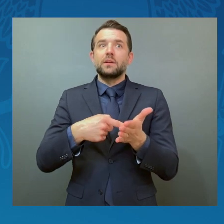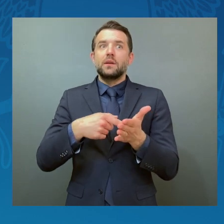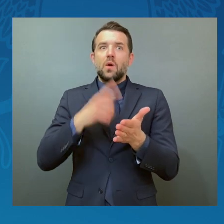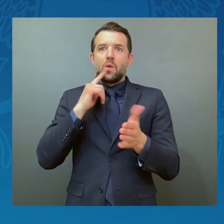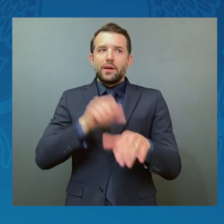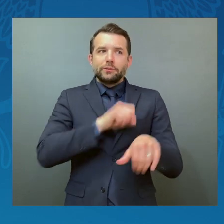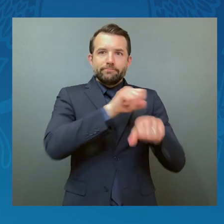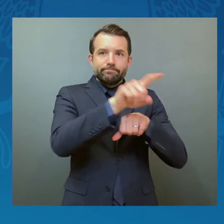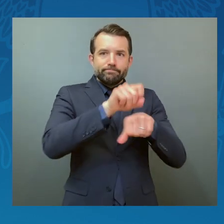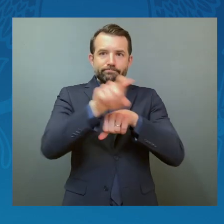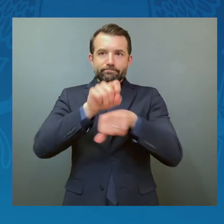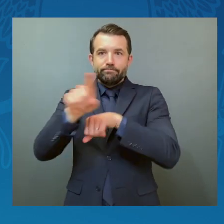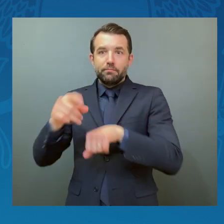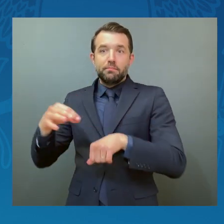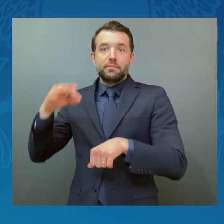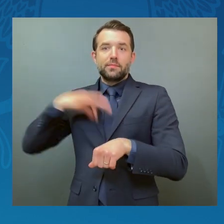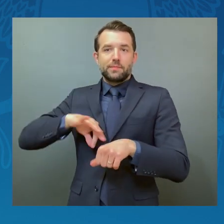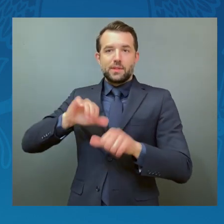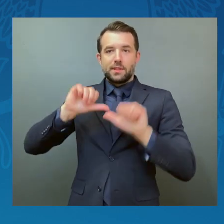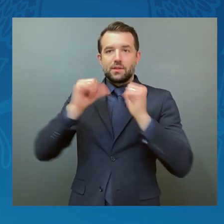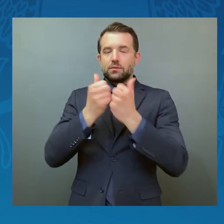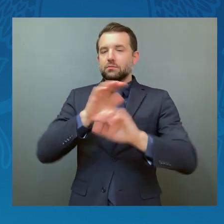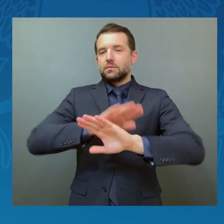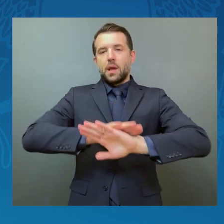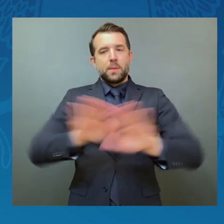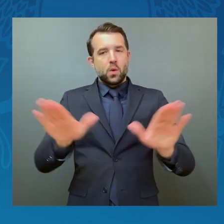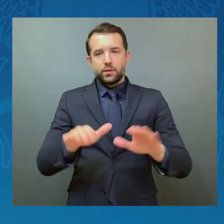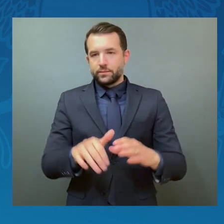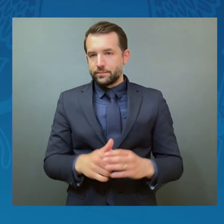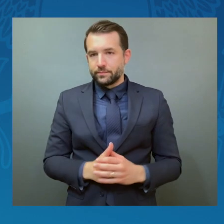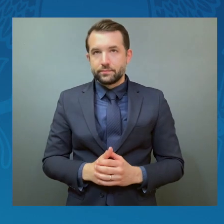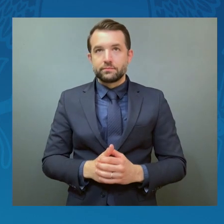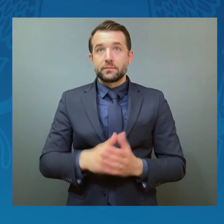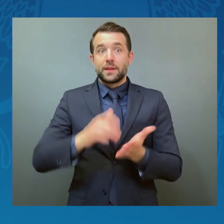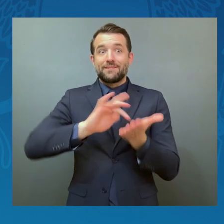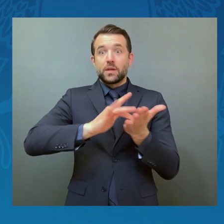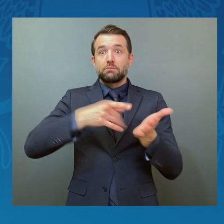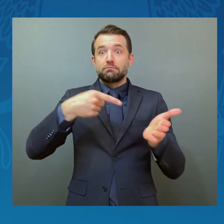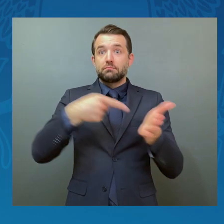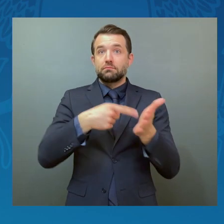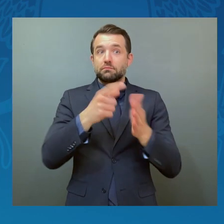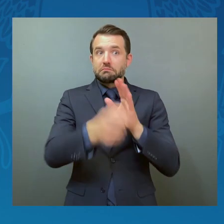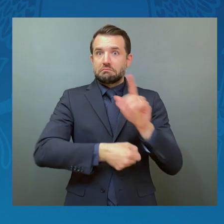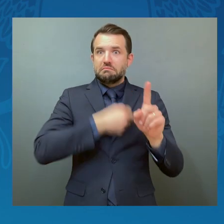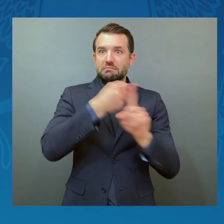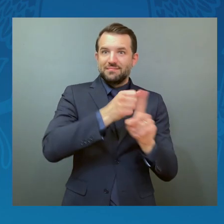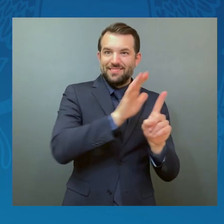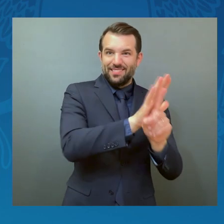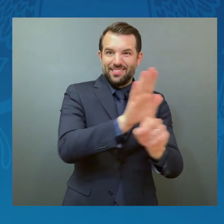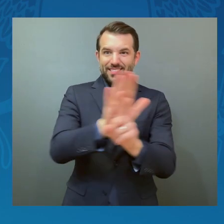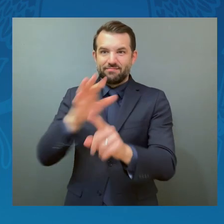will no longer impact veteran's credit scores, or hinder their ability to buy a house, or to get a car,